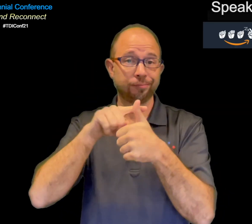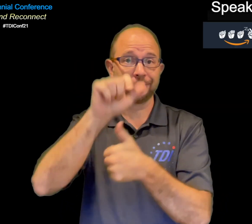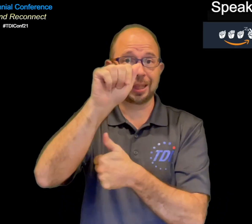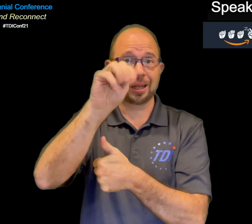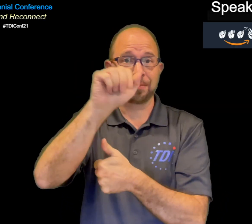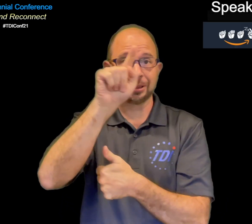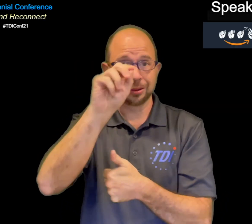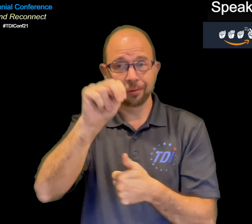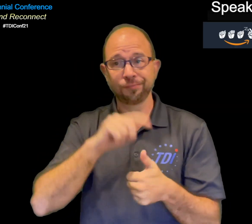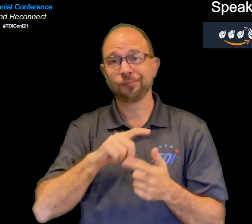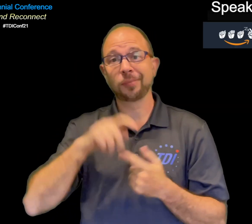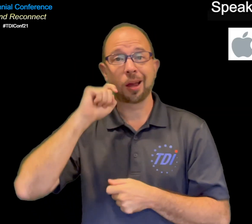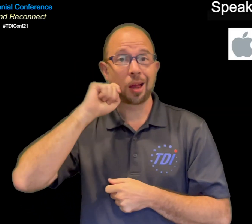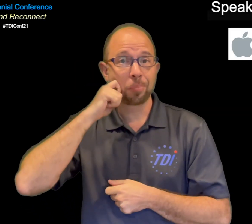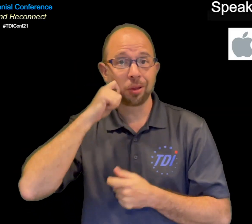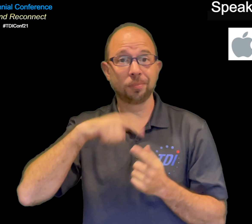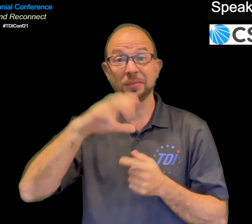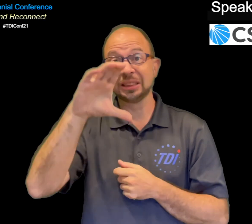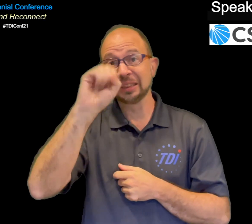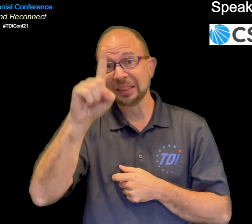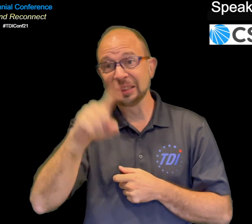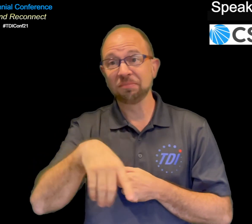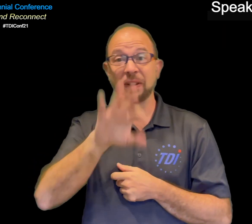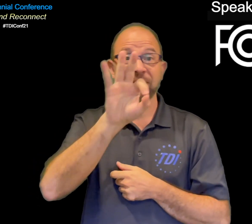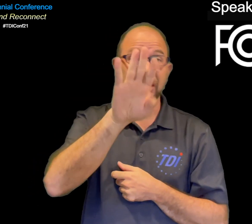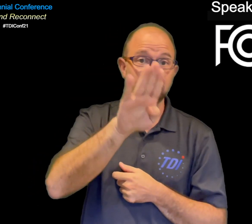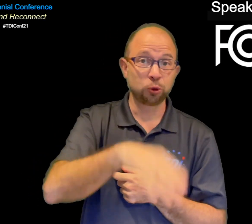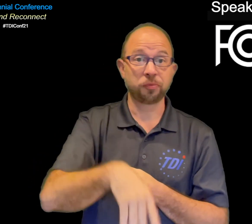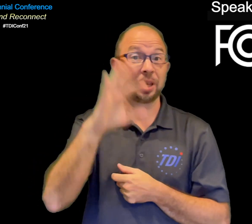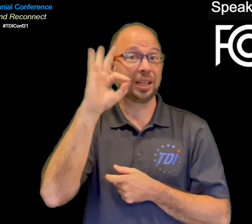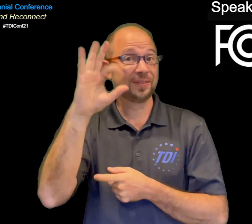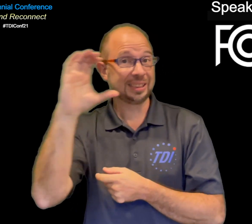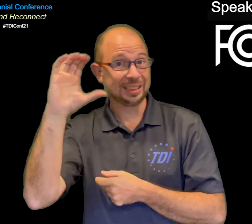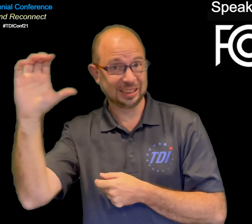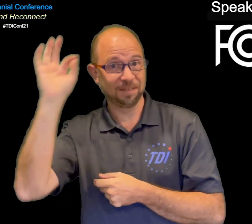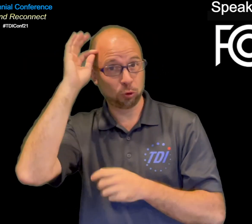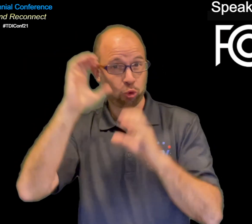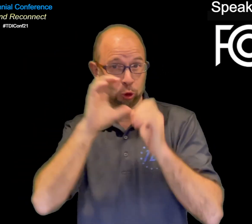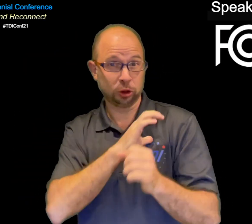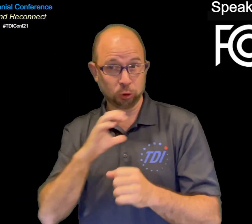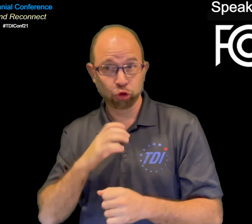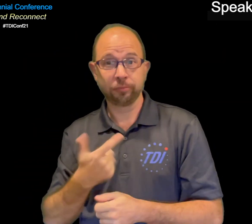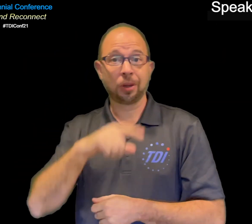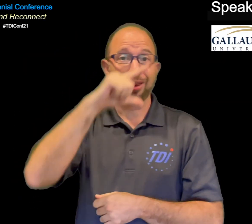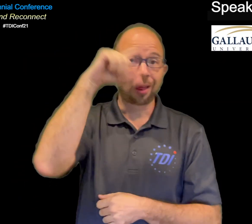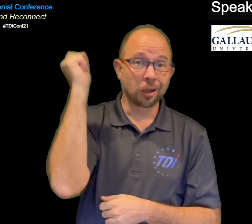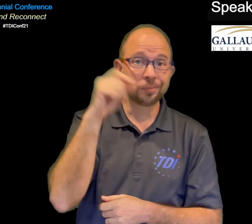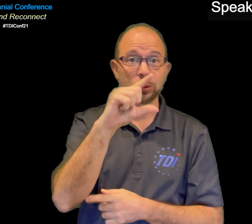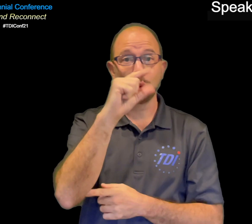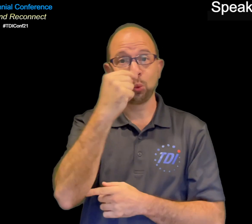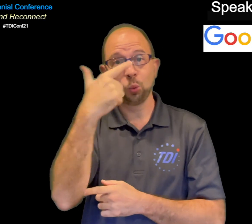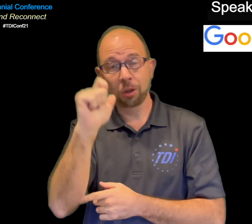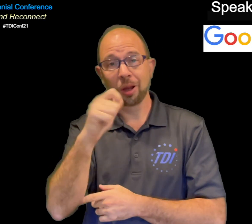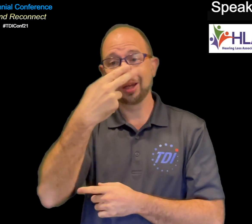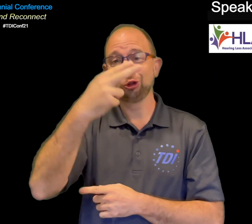Amazon, Apple, CSD, Facebook, FCC, Gallaudet, Google,